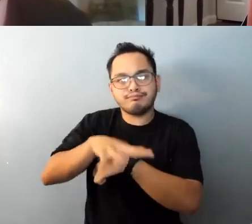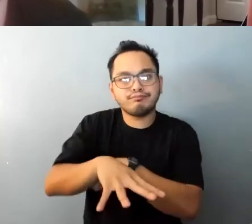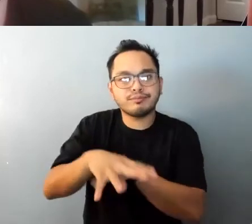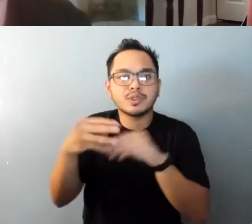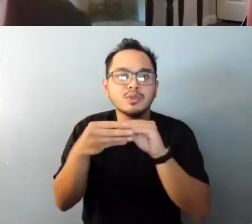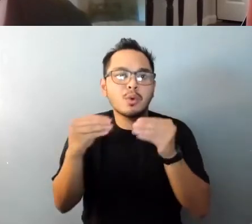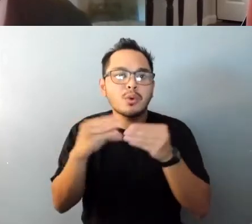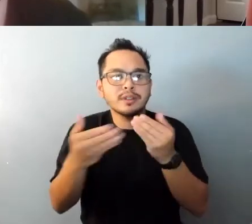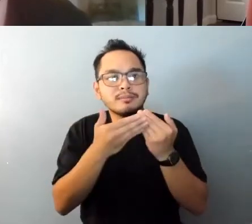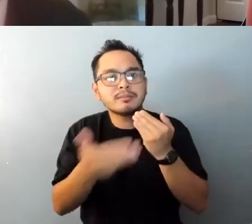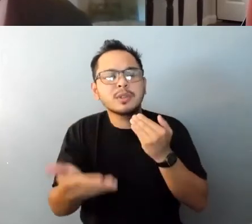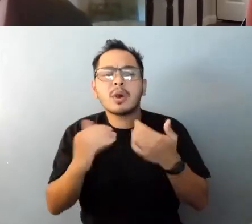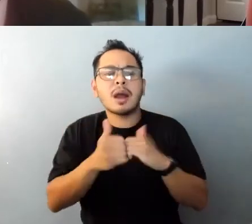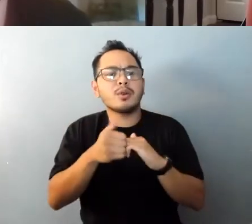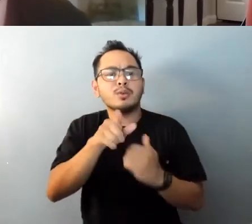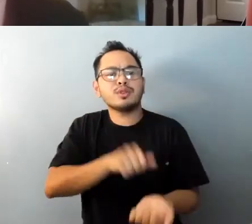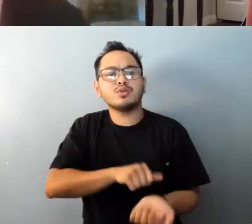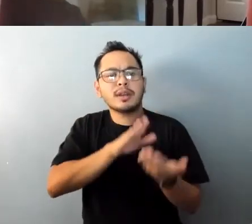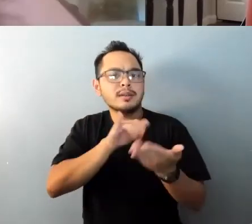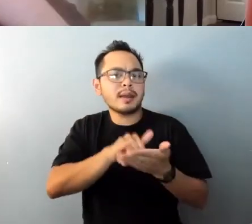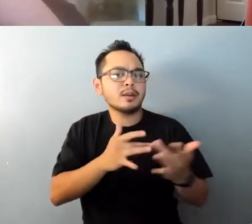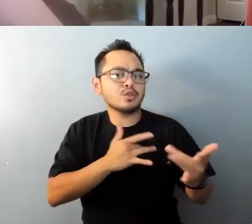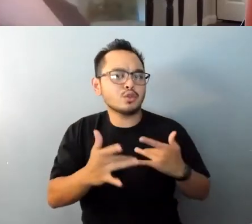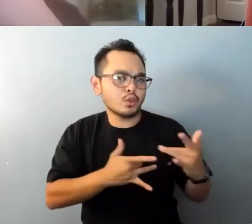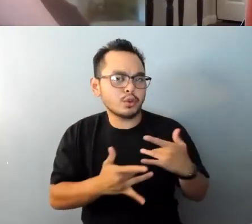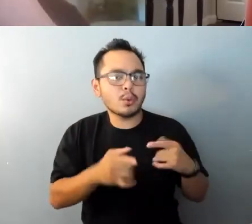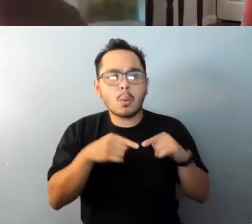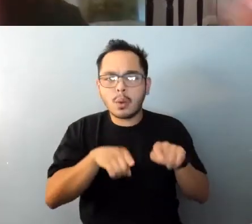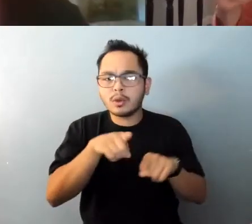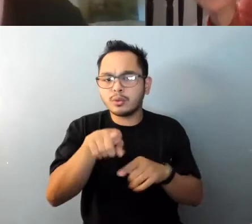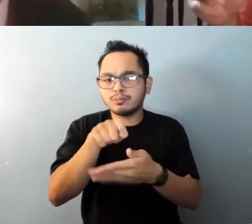So how do you address those concerns when you are doing your race change for representation